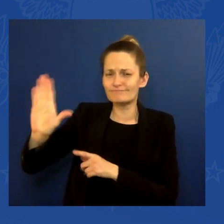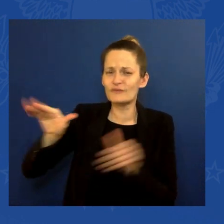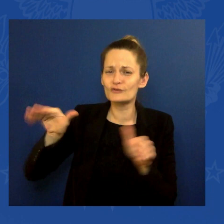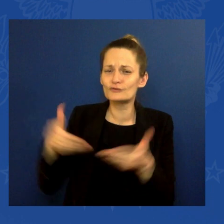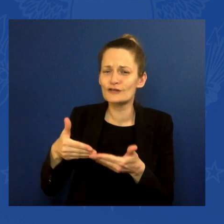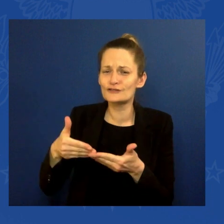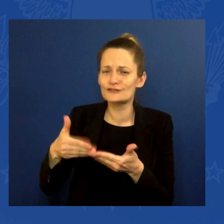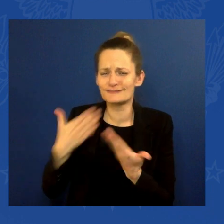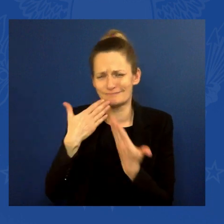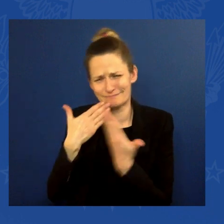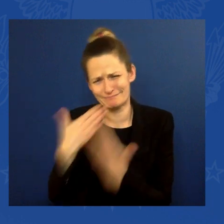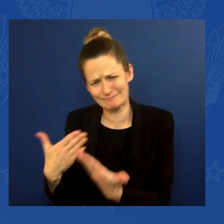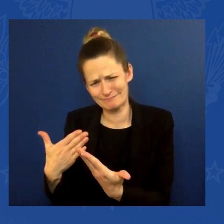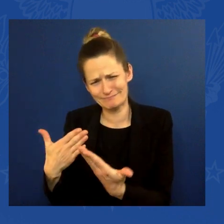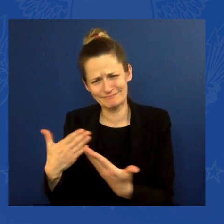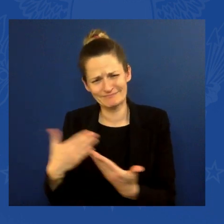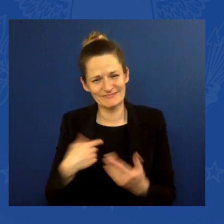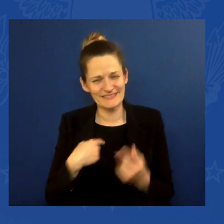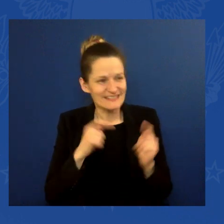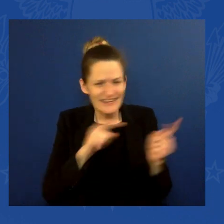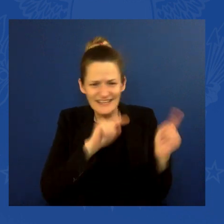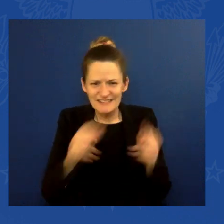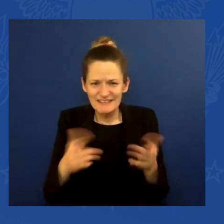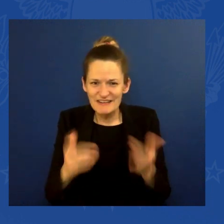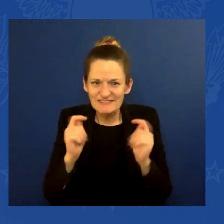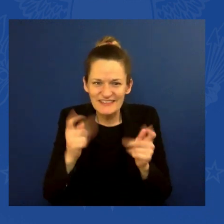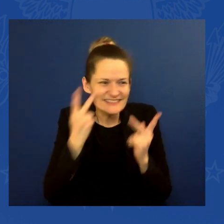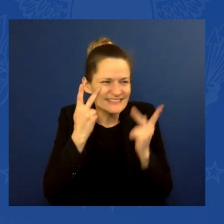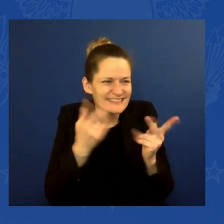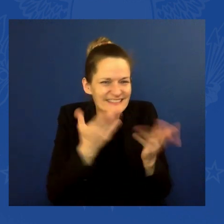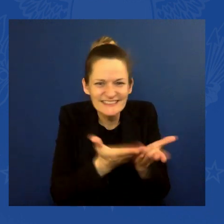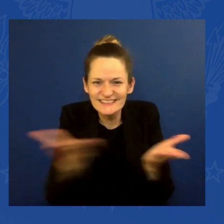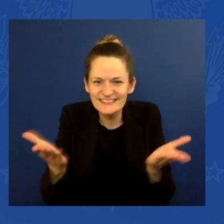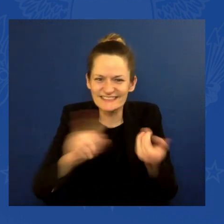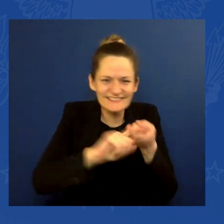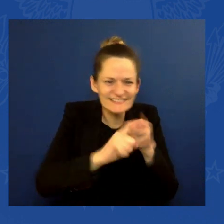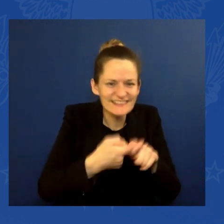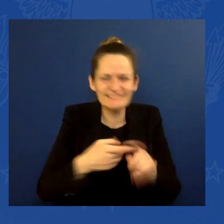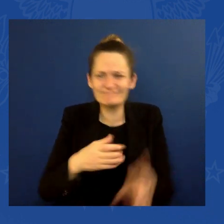from members of Congress to leaders of faith, business, philanthropy, and the arts and the sciences.